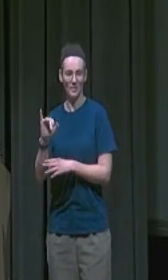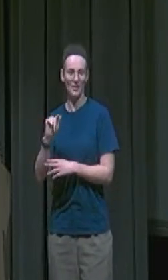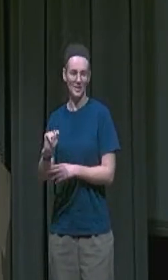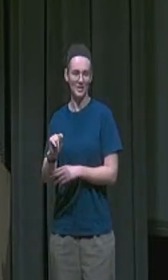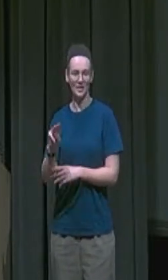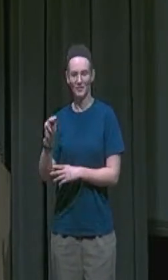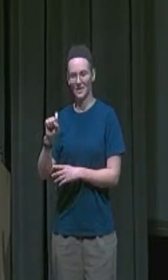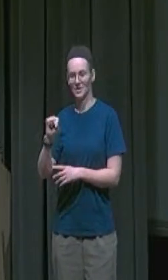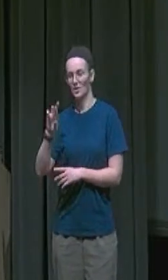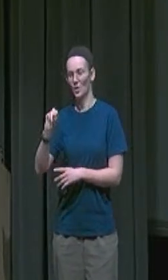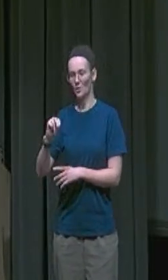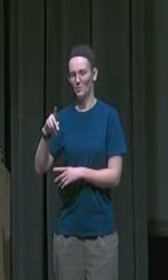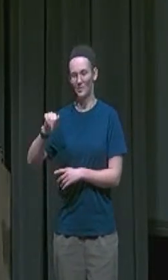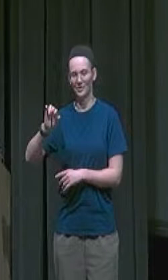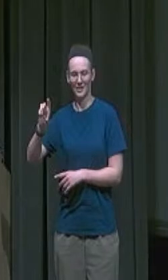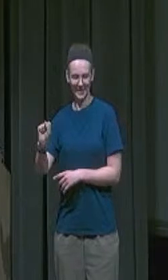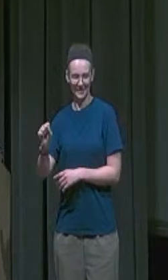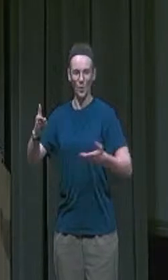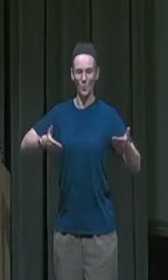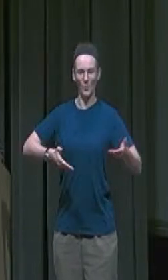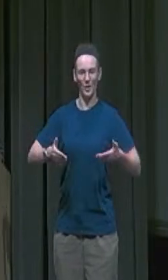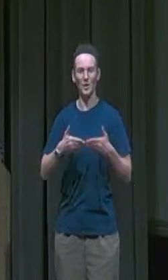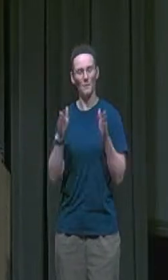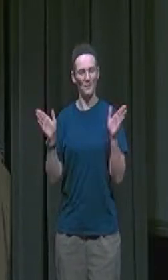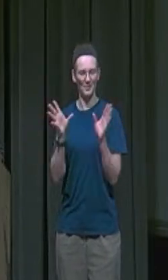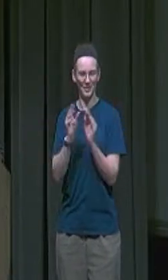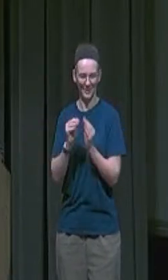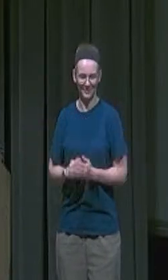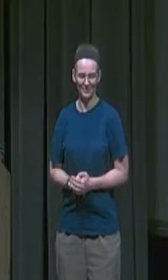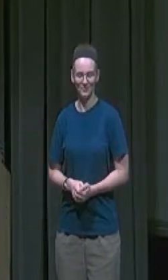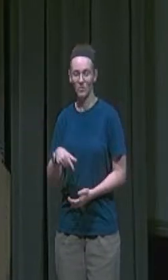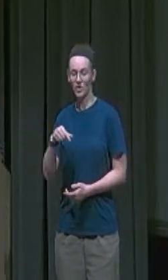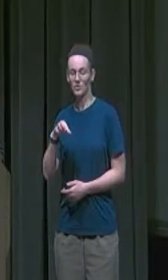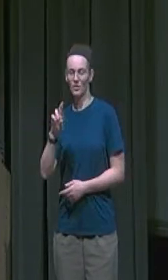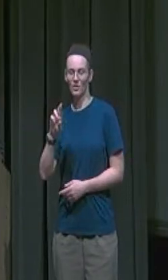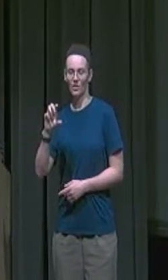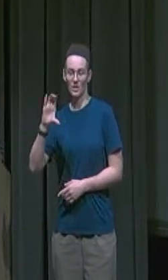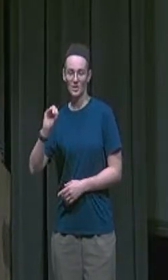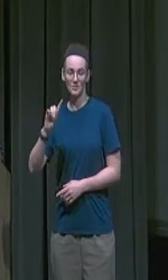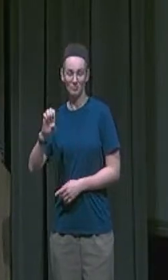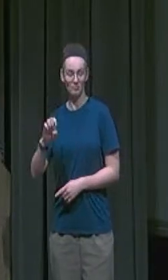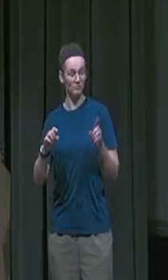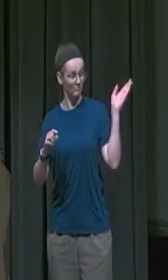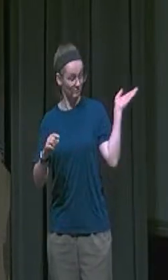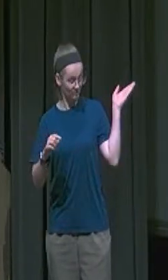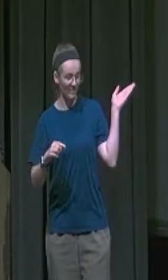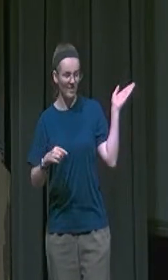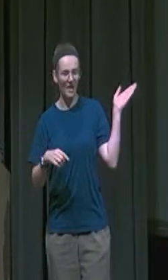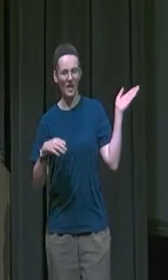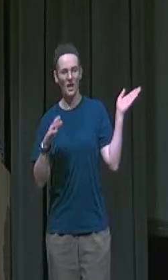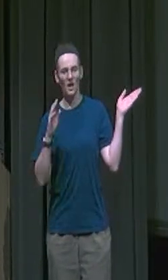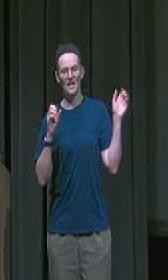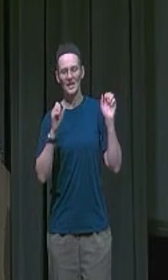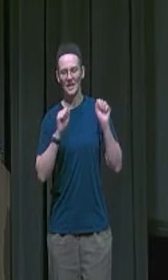meeting the QR code that you see behind us um this will take you uh to a sign up page